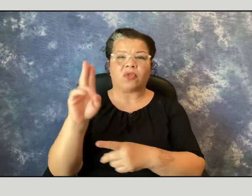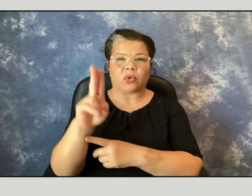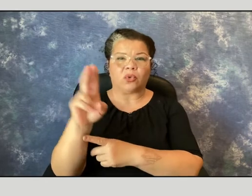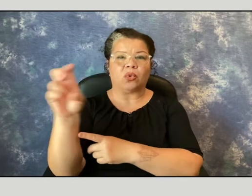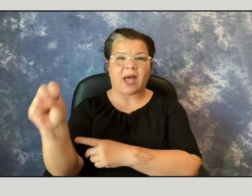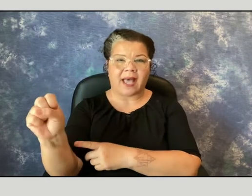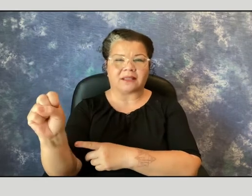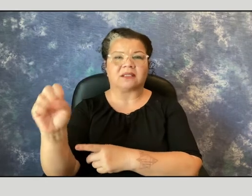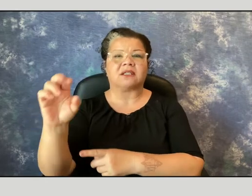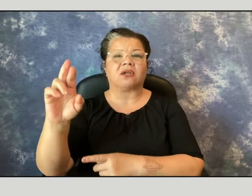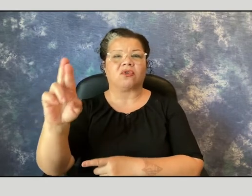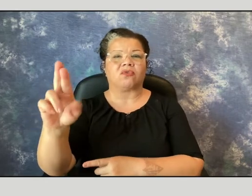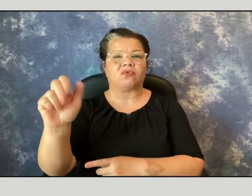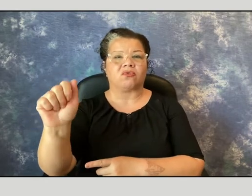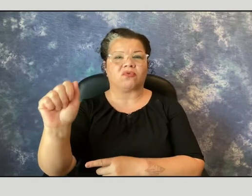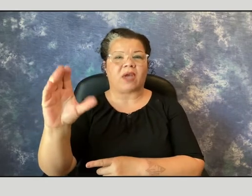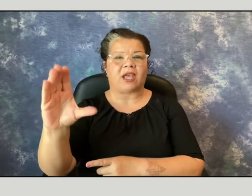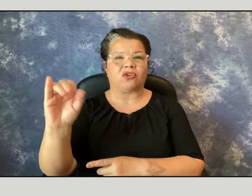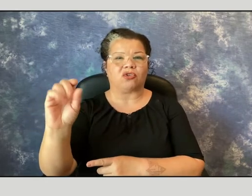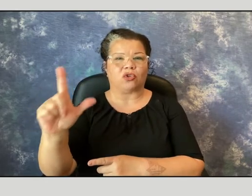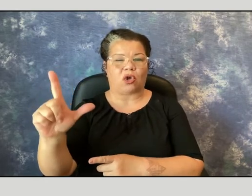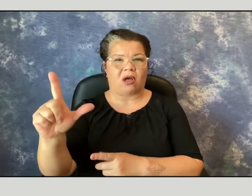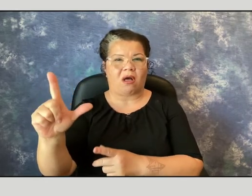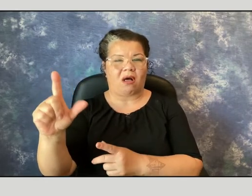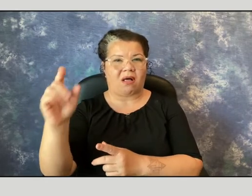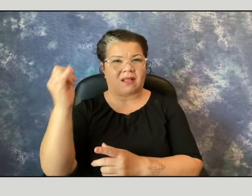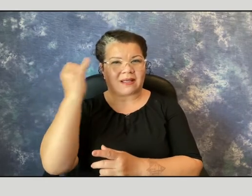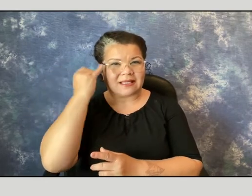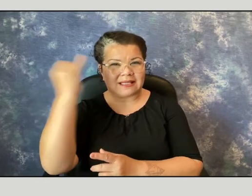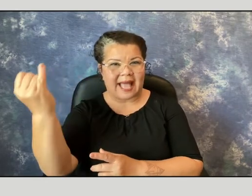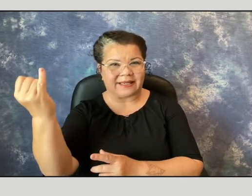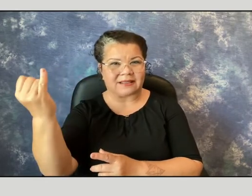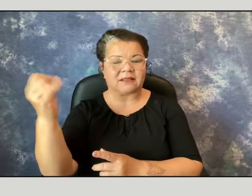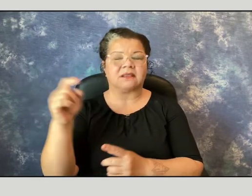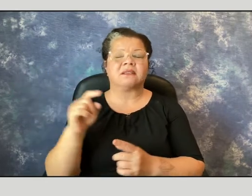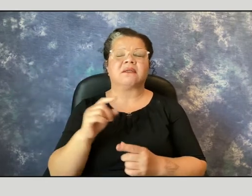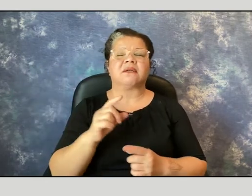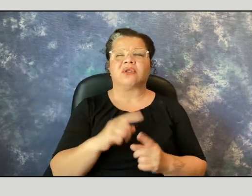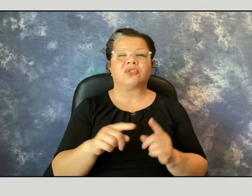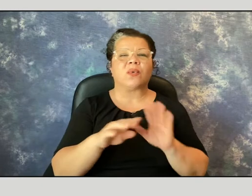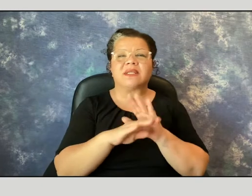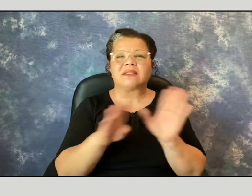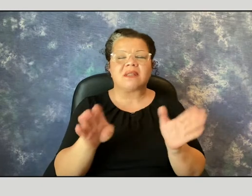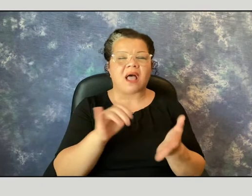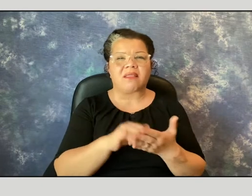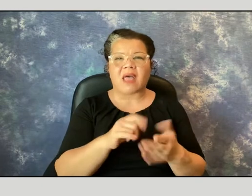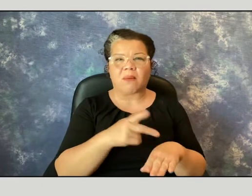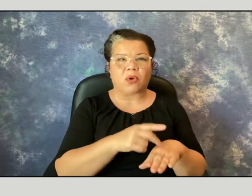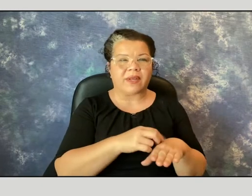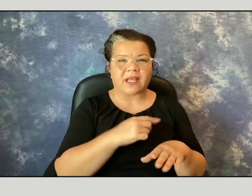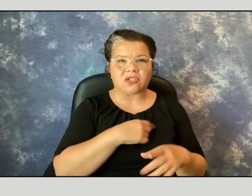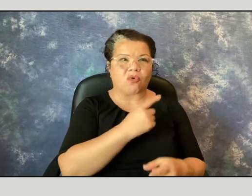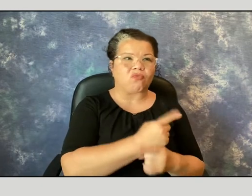towards a particular US racial ideology, and so it's not that Puerto Ricans are getting it right or wrong. It's that we were socialized